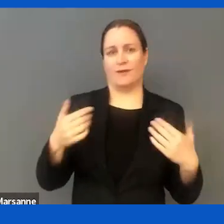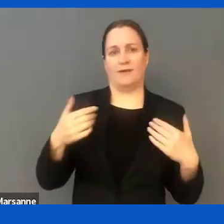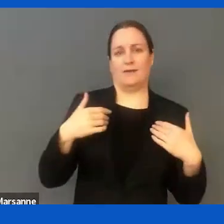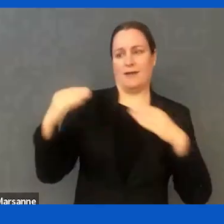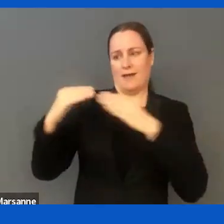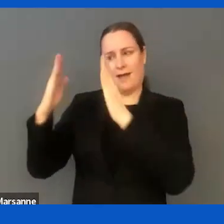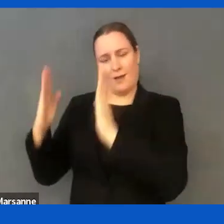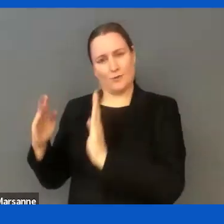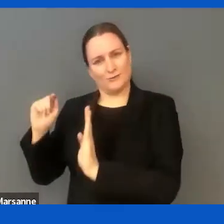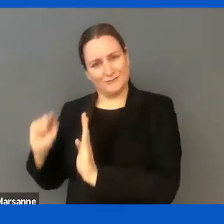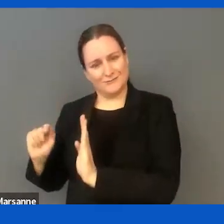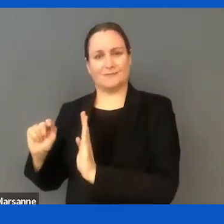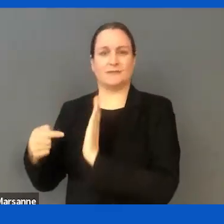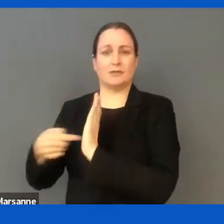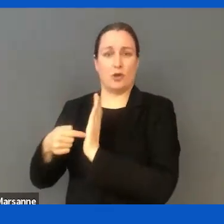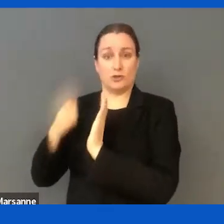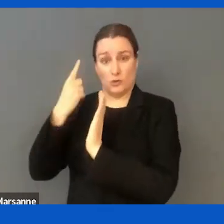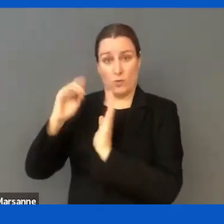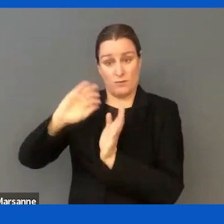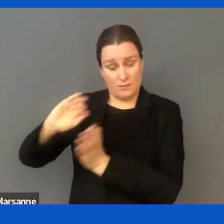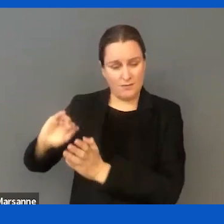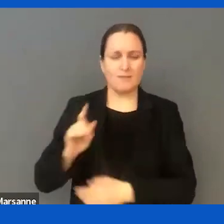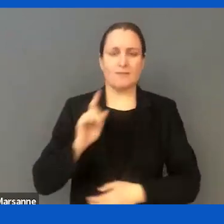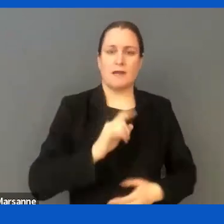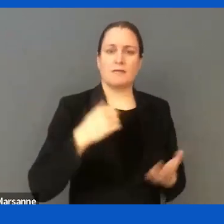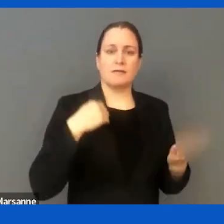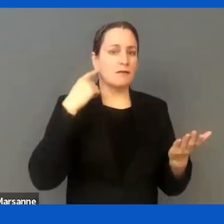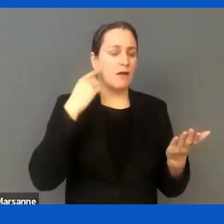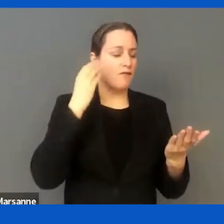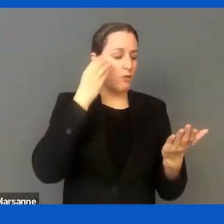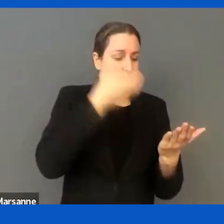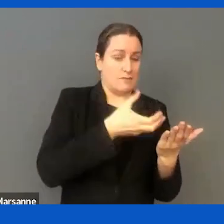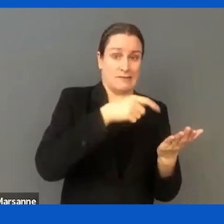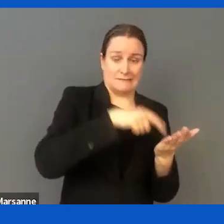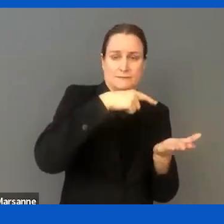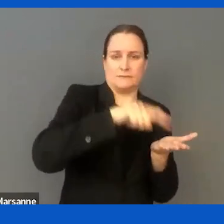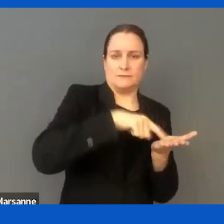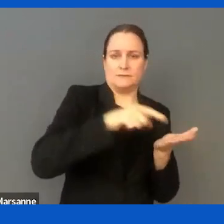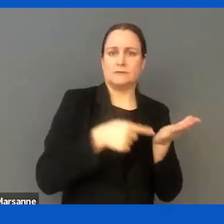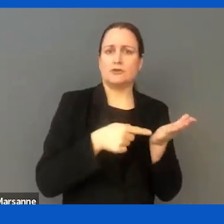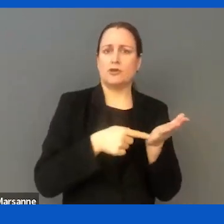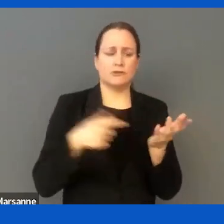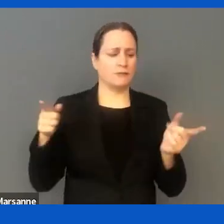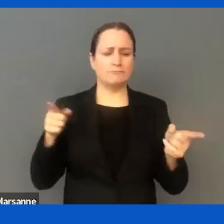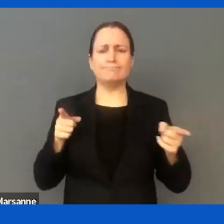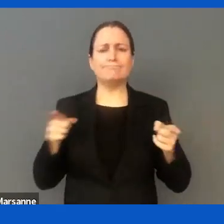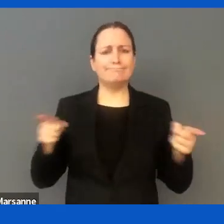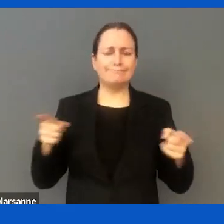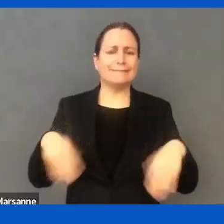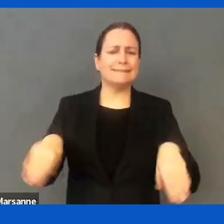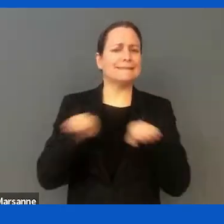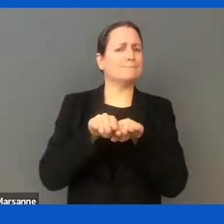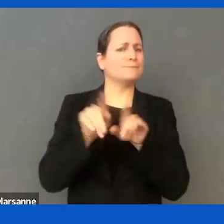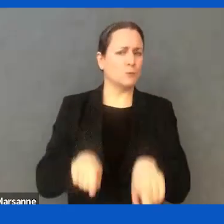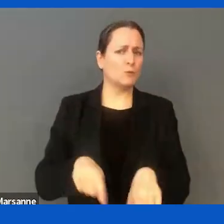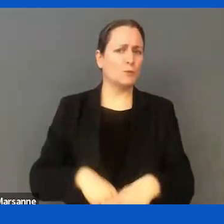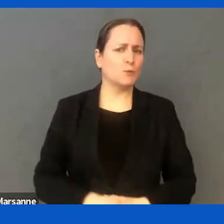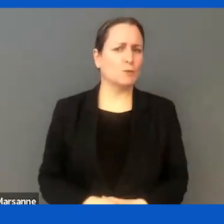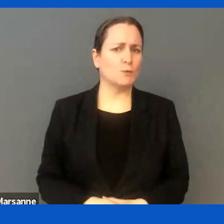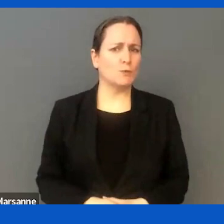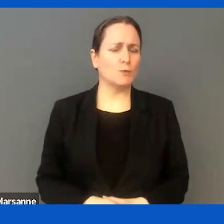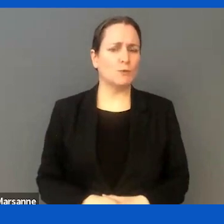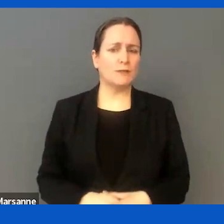or most desktop computers, in a website, that would be -- they would feel that that would be